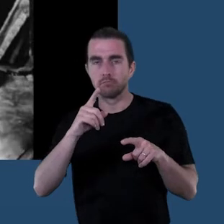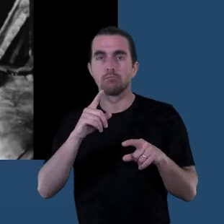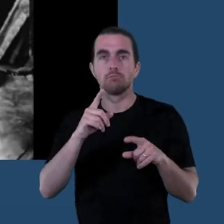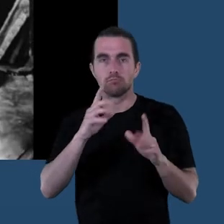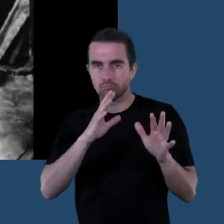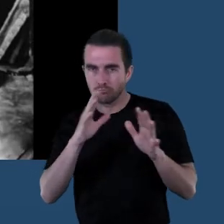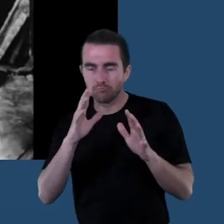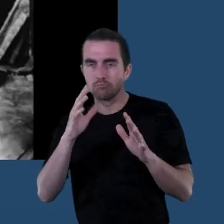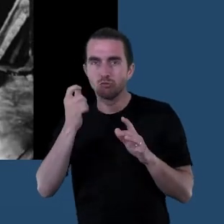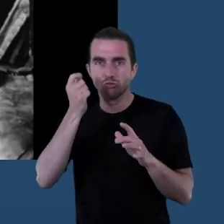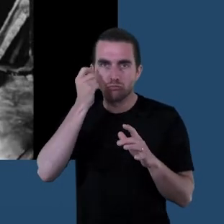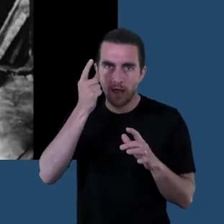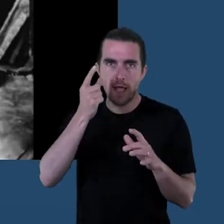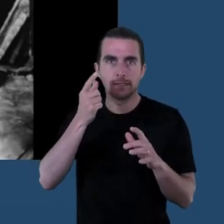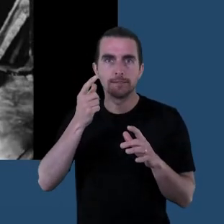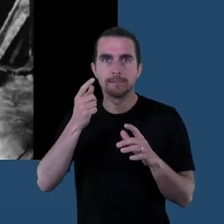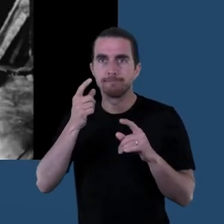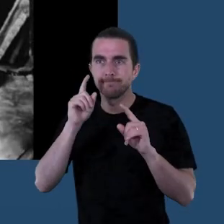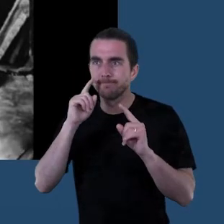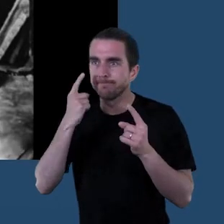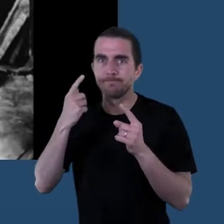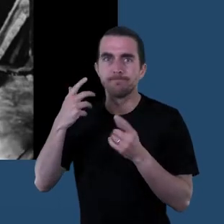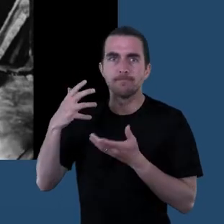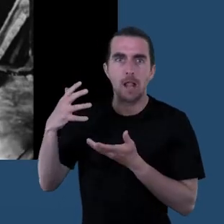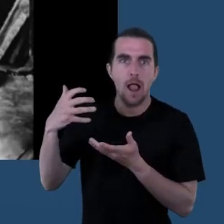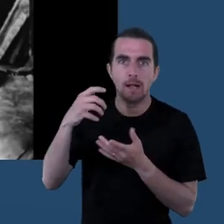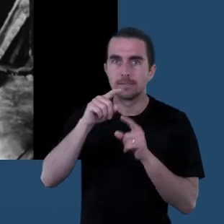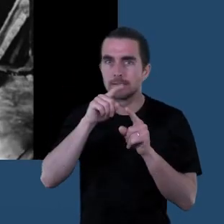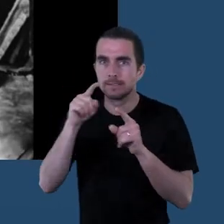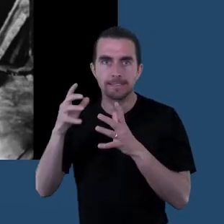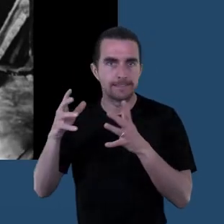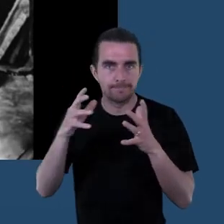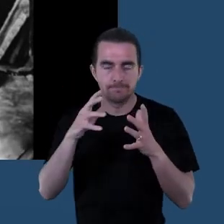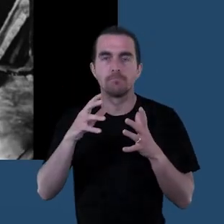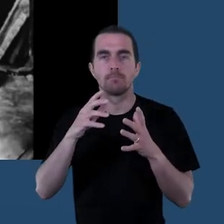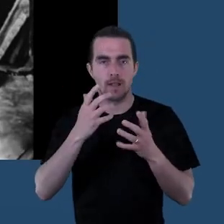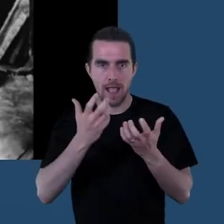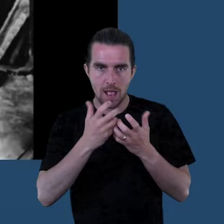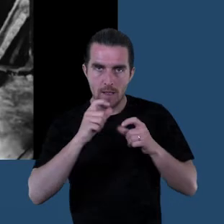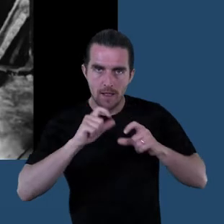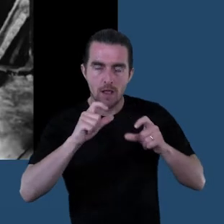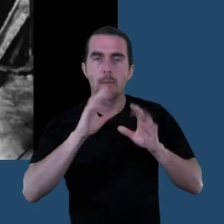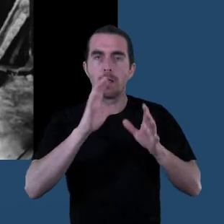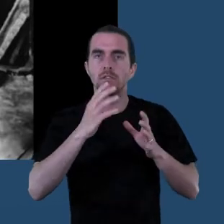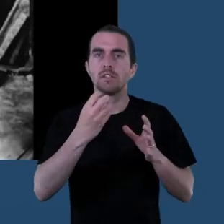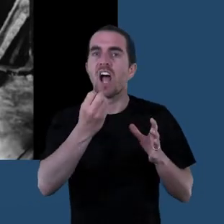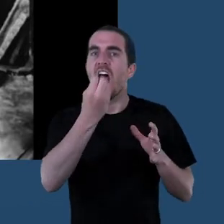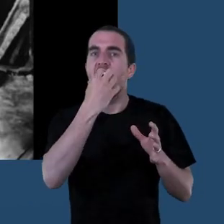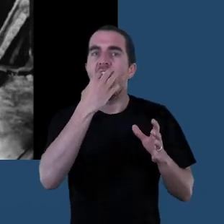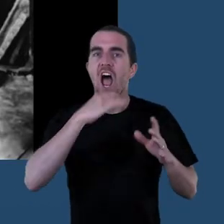because they realized that there were things that they couldn't collect from the wild, preserve as taxidermy in the same way that you might see